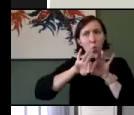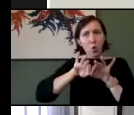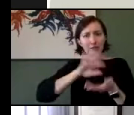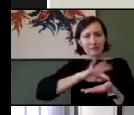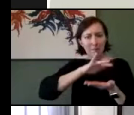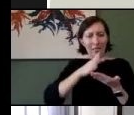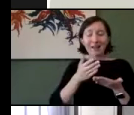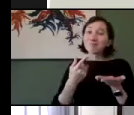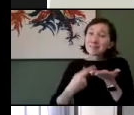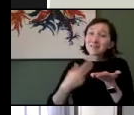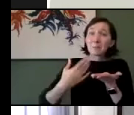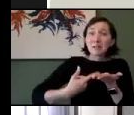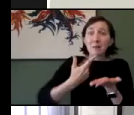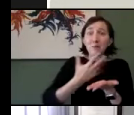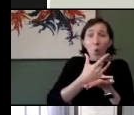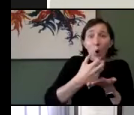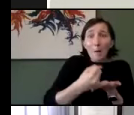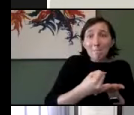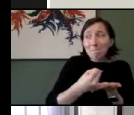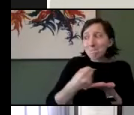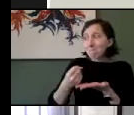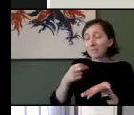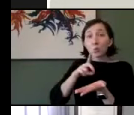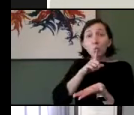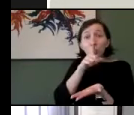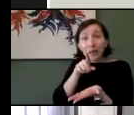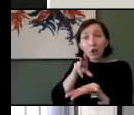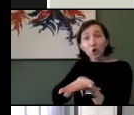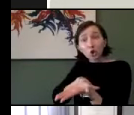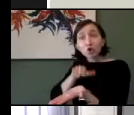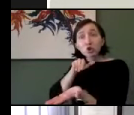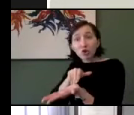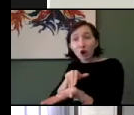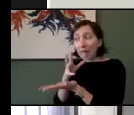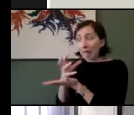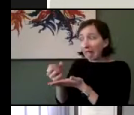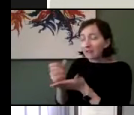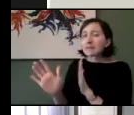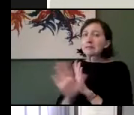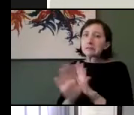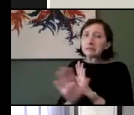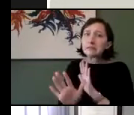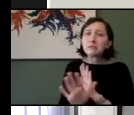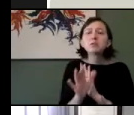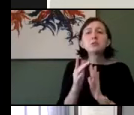So we want to reserve these for healthcare workers and other medical first responders